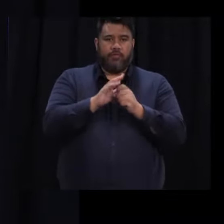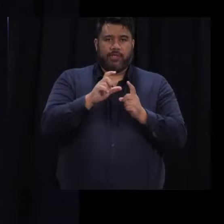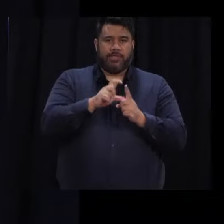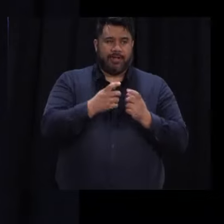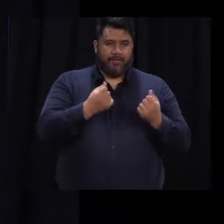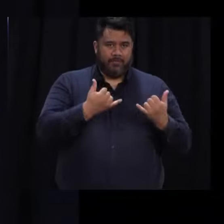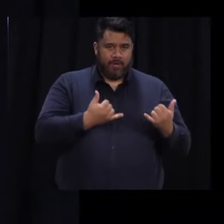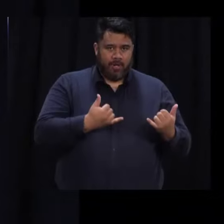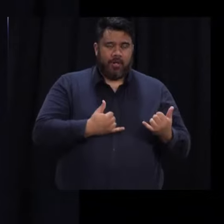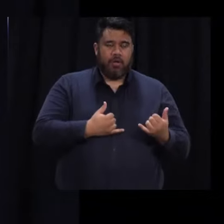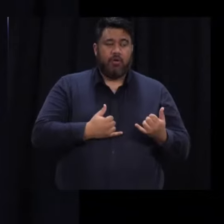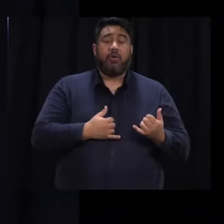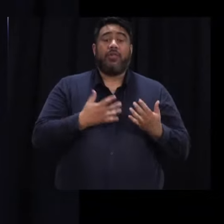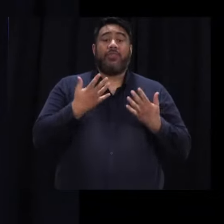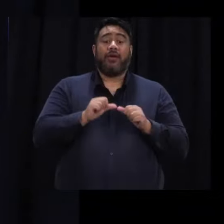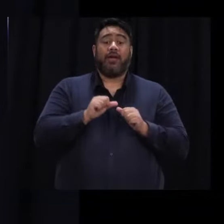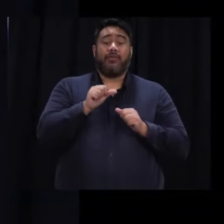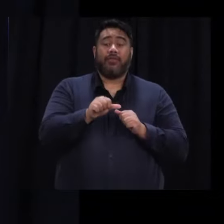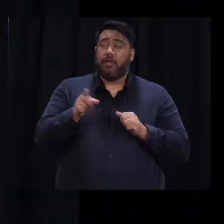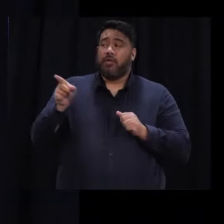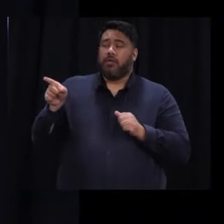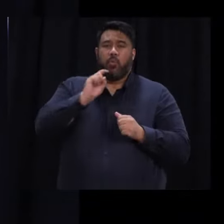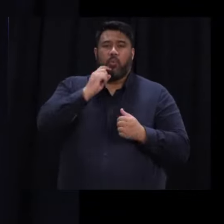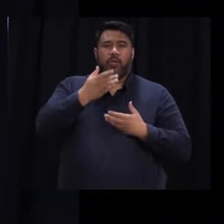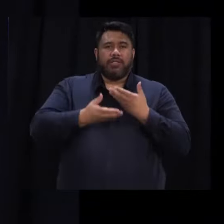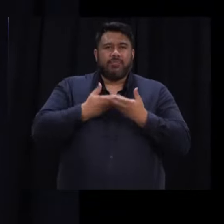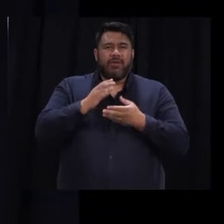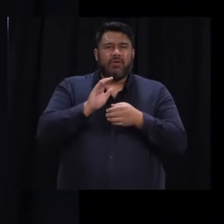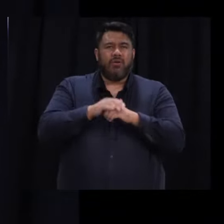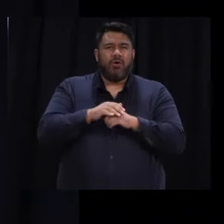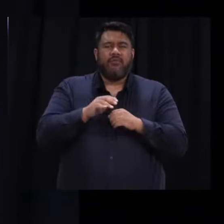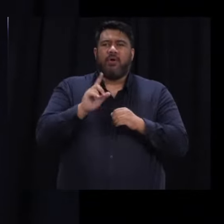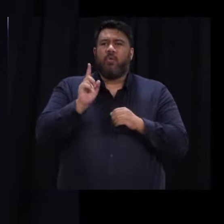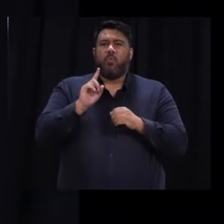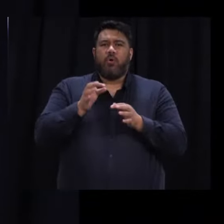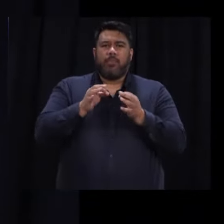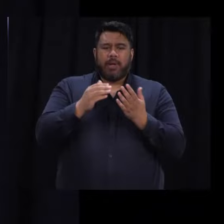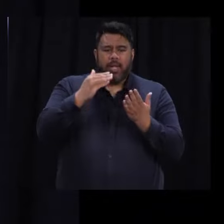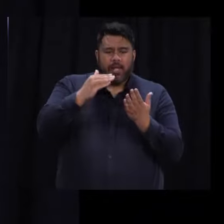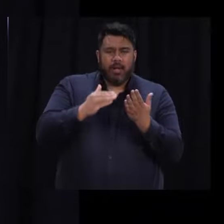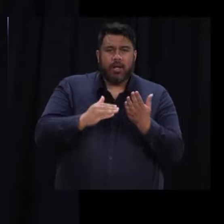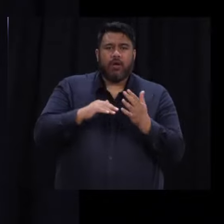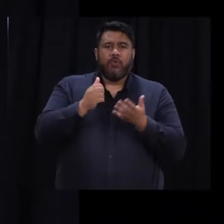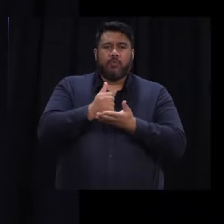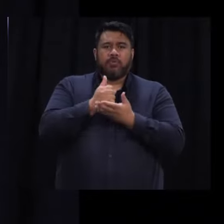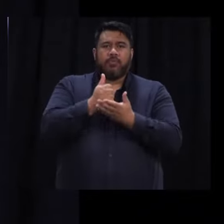today's case numbers and then, after that, I will give a brief